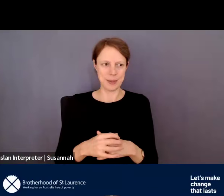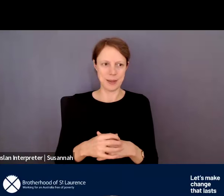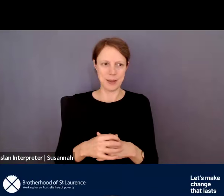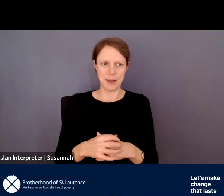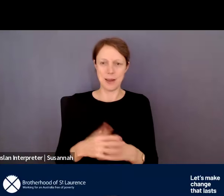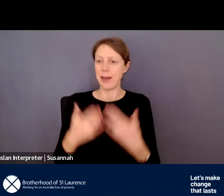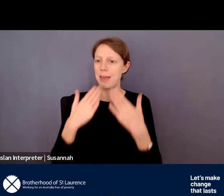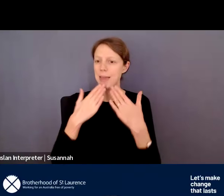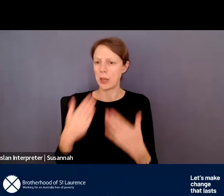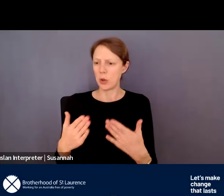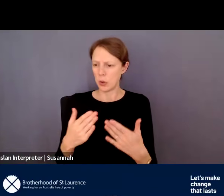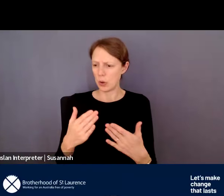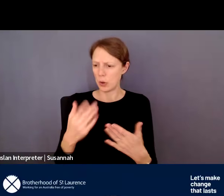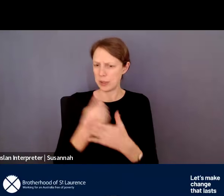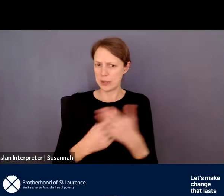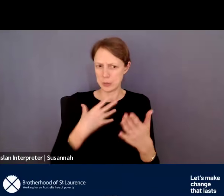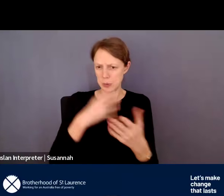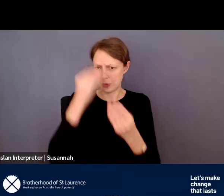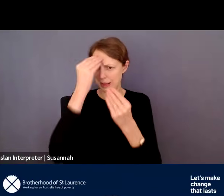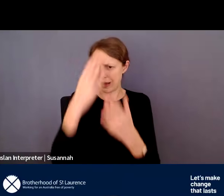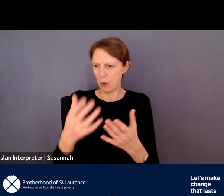to flag that we're having a little bit of technical issues with the closed captions